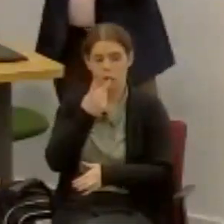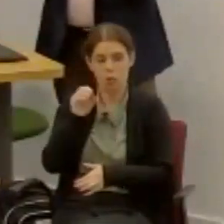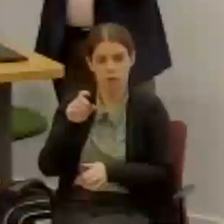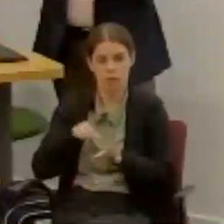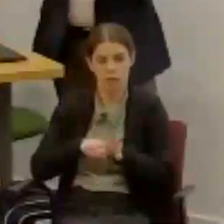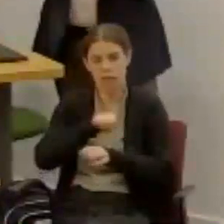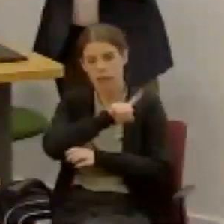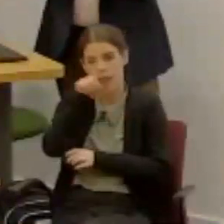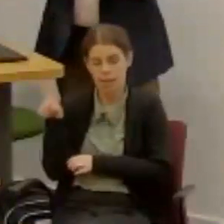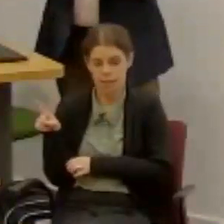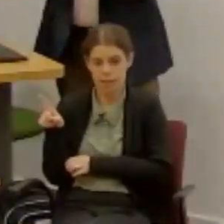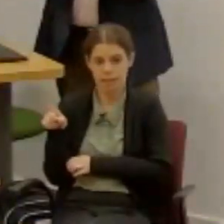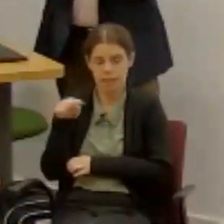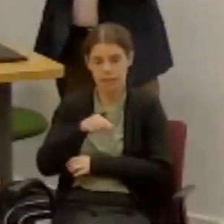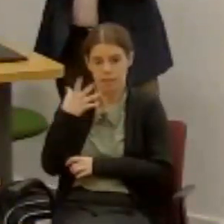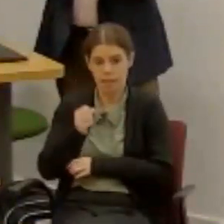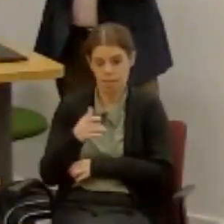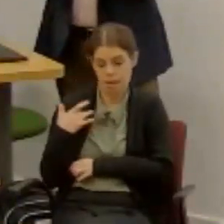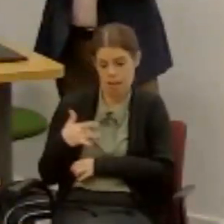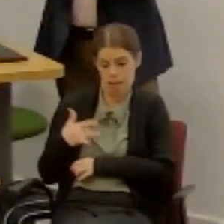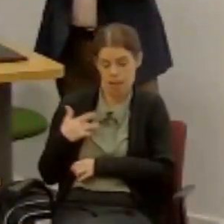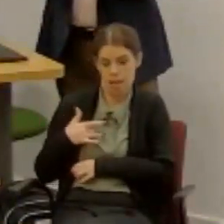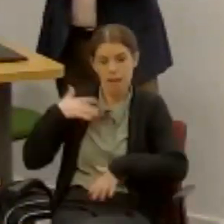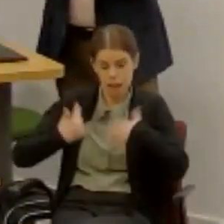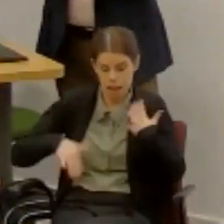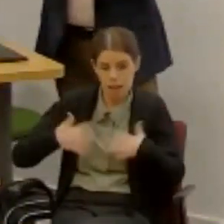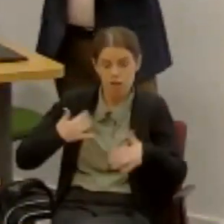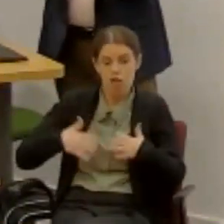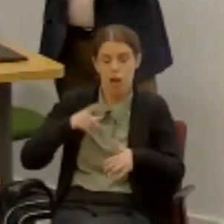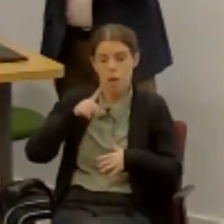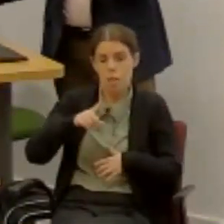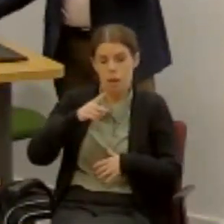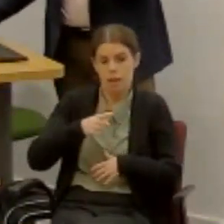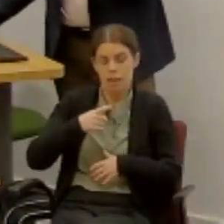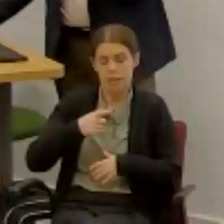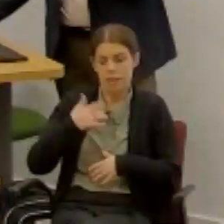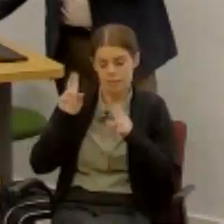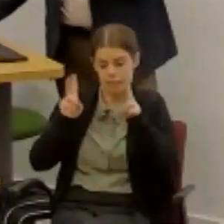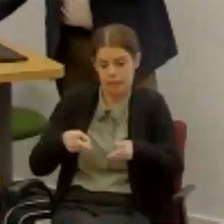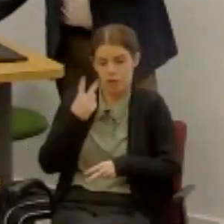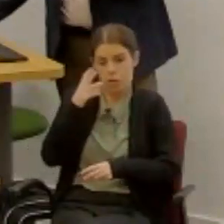similar injury, he survived the initial injury, but died at the 20 years later.